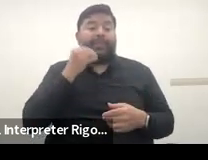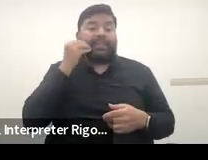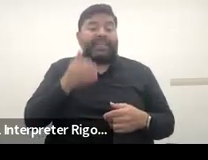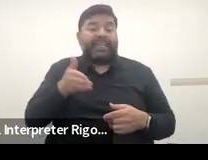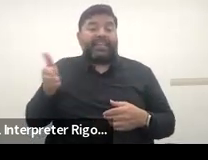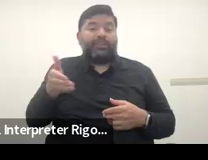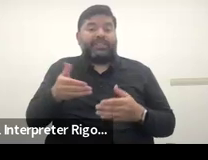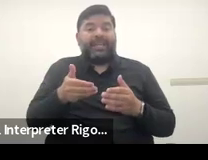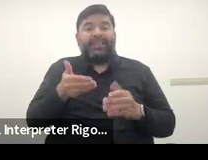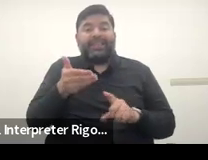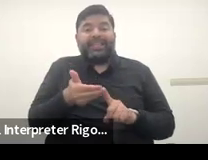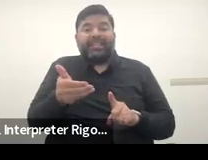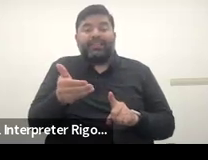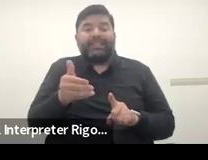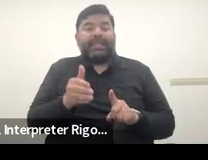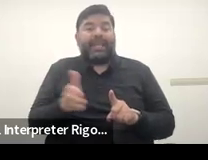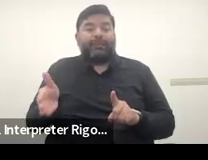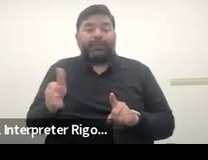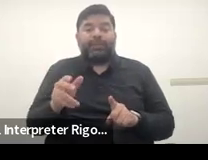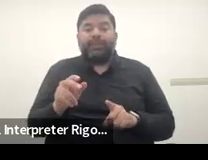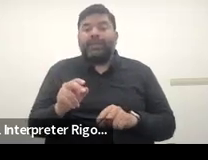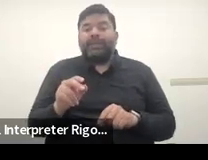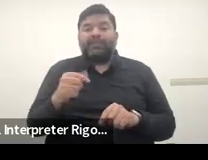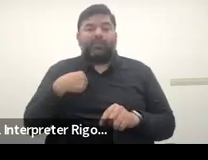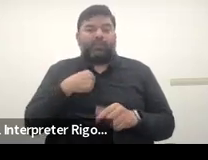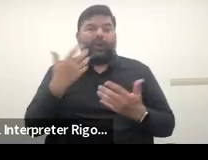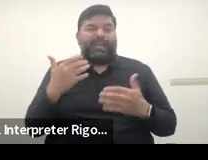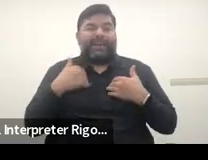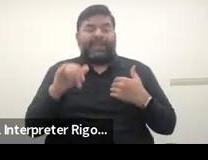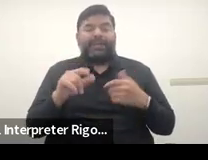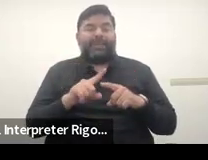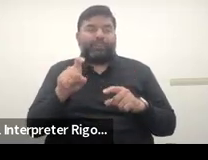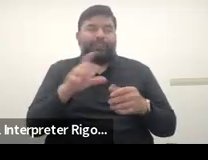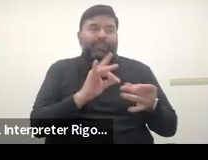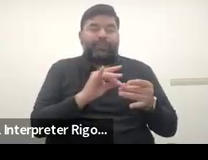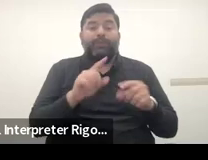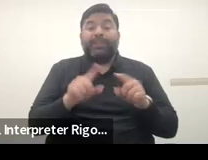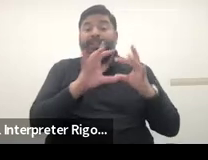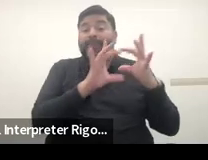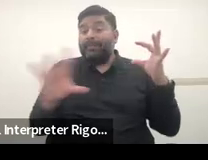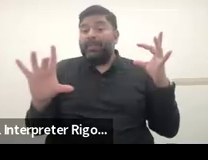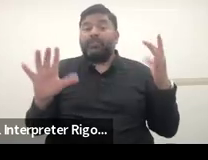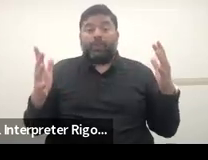need to continue. the pipeline has gotten clogged it's work in progress. as well as the MLP on the